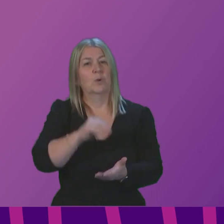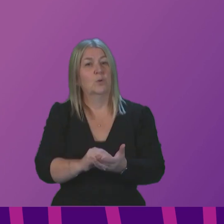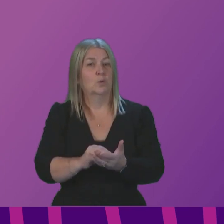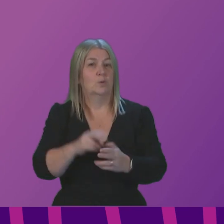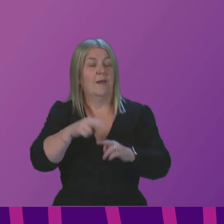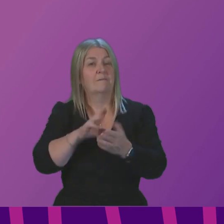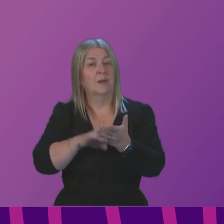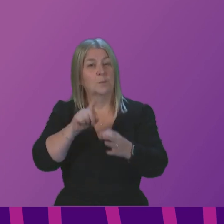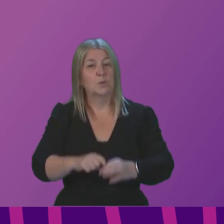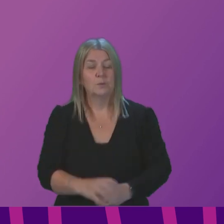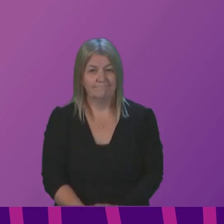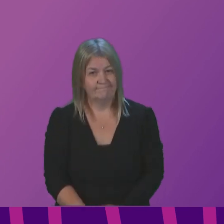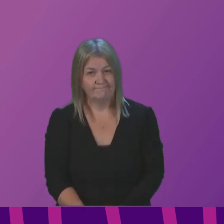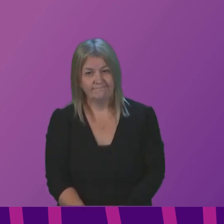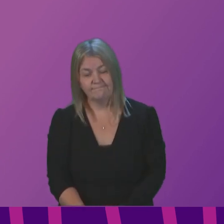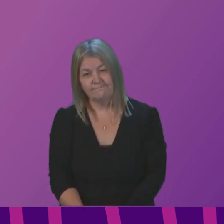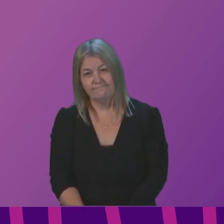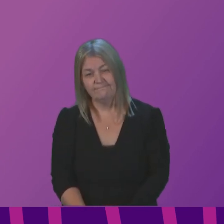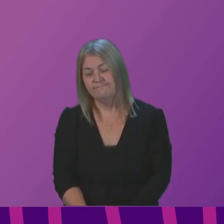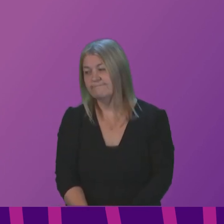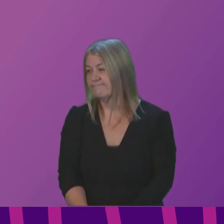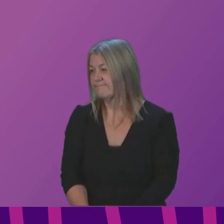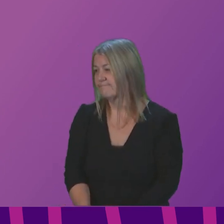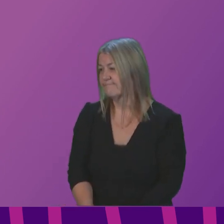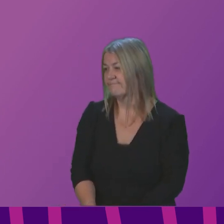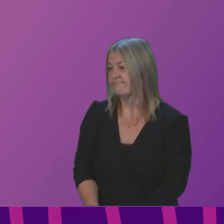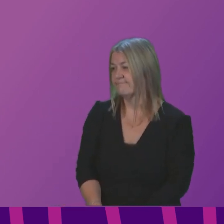to deal with those pressures.